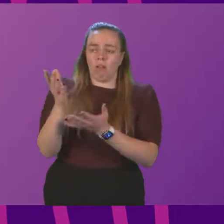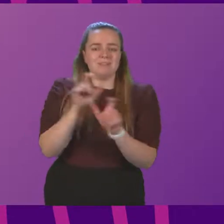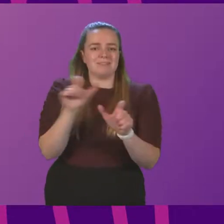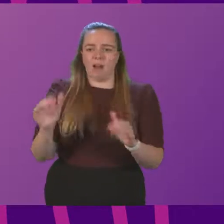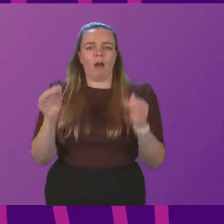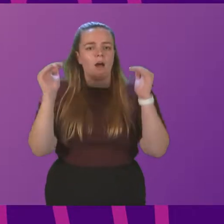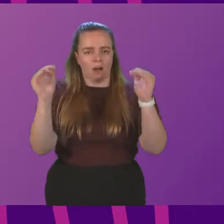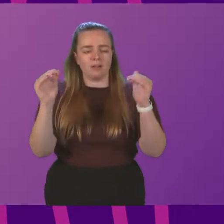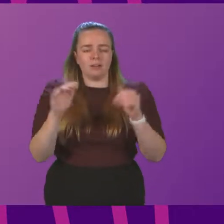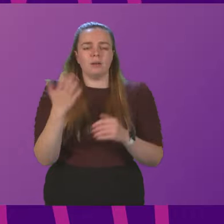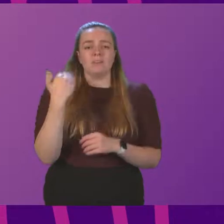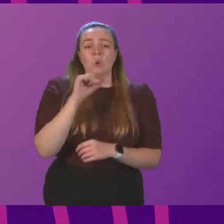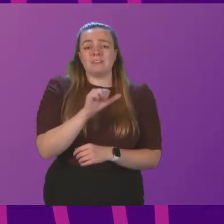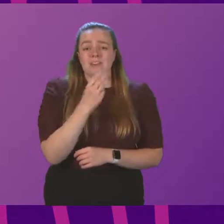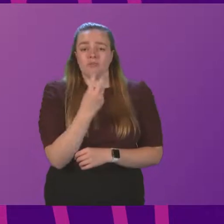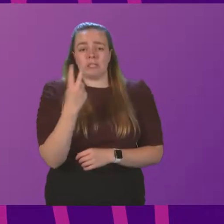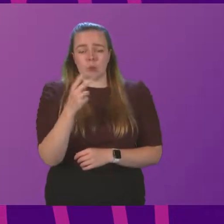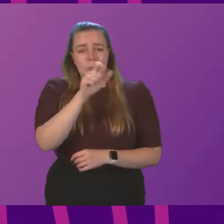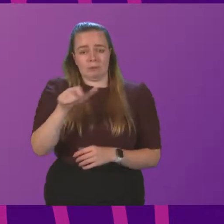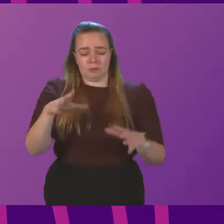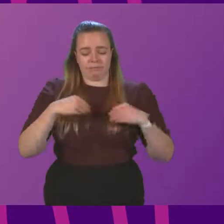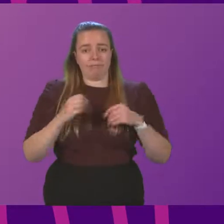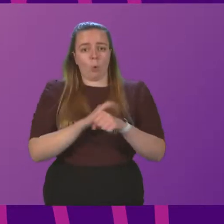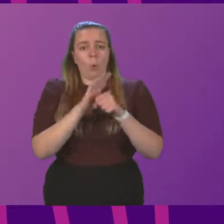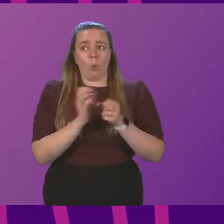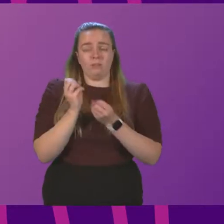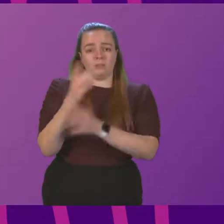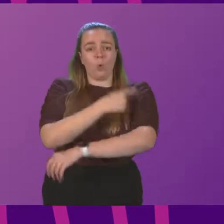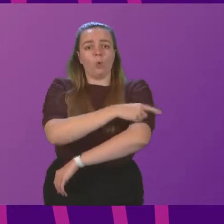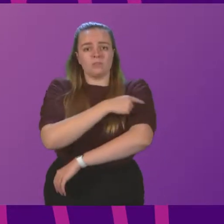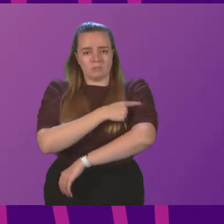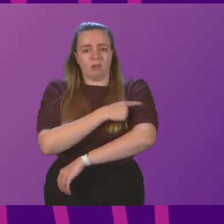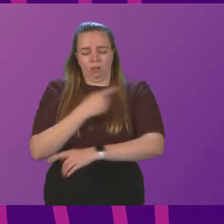There were 632 people with Covid being admitted to hospital in the latest week